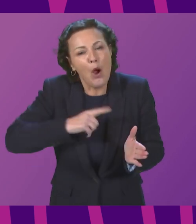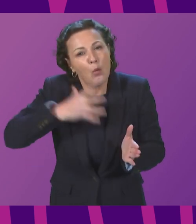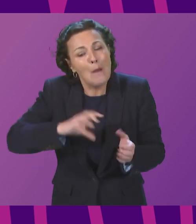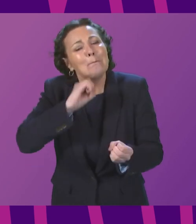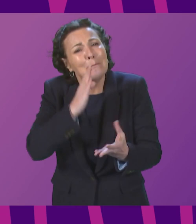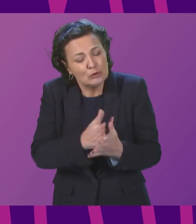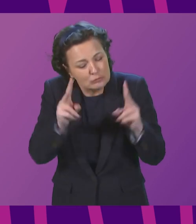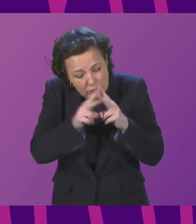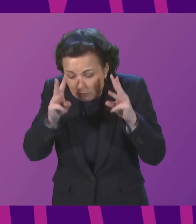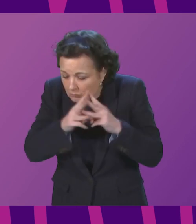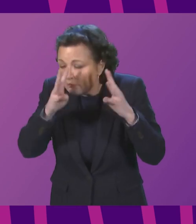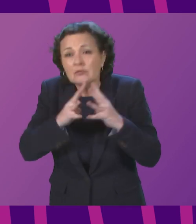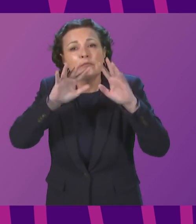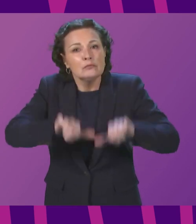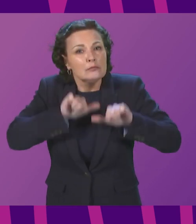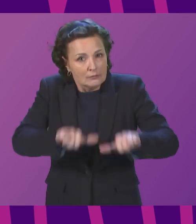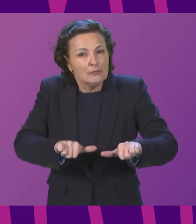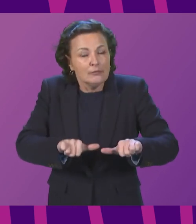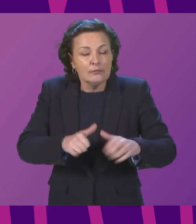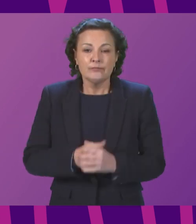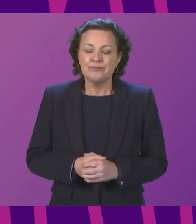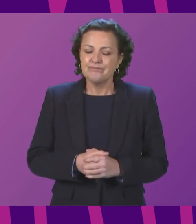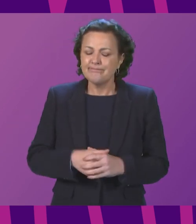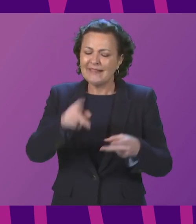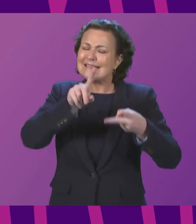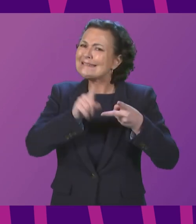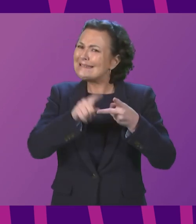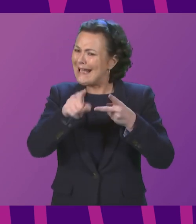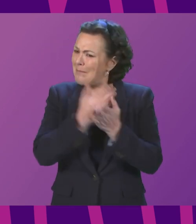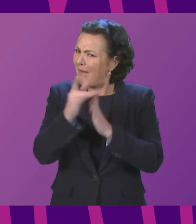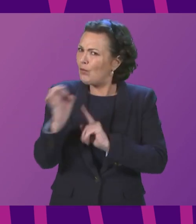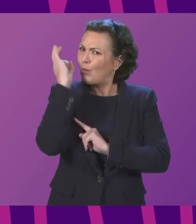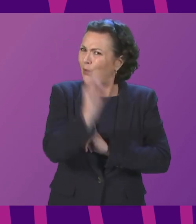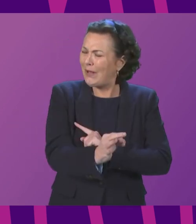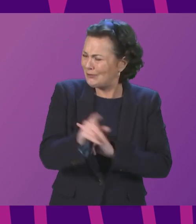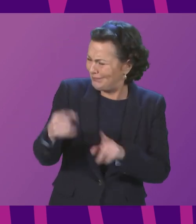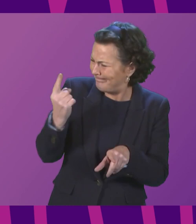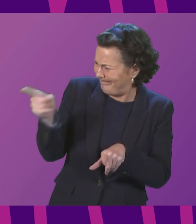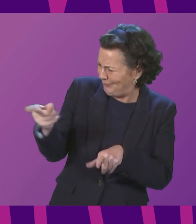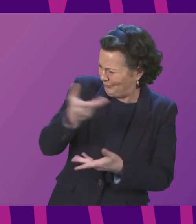On the other issue, I do not accept the member’s characterisation of testing capacity. As of